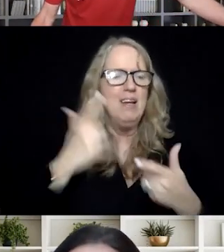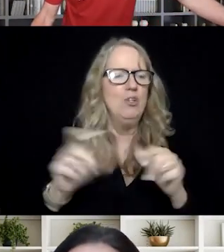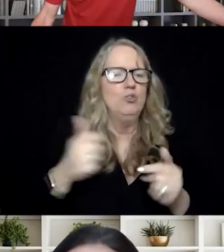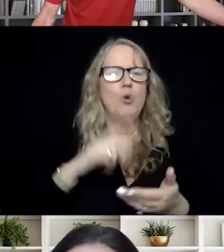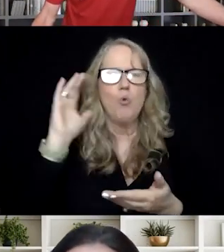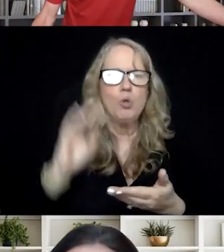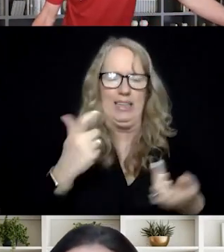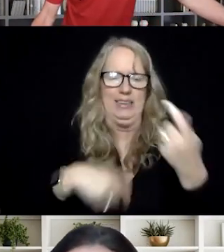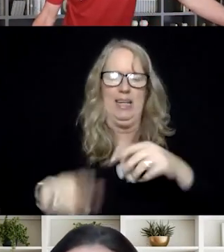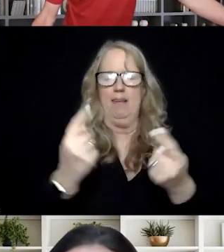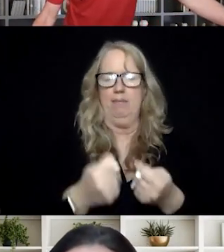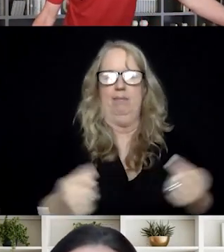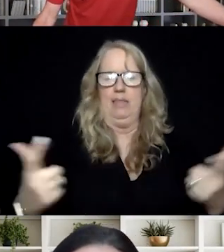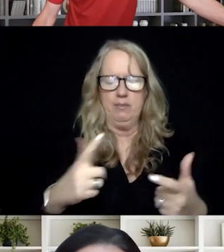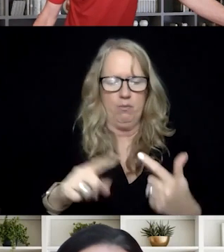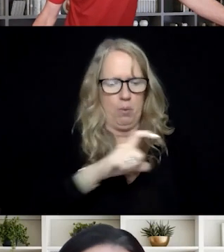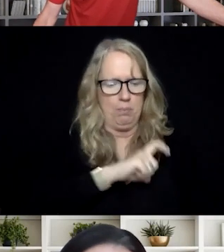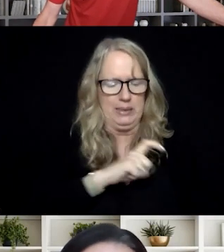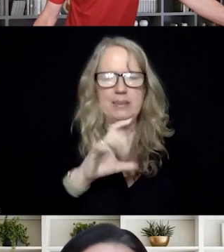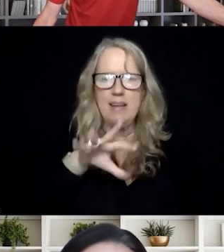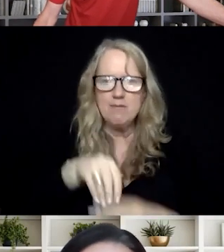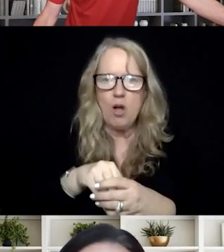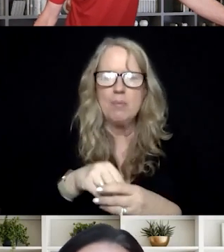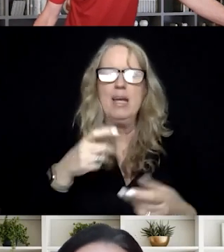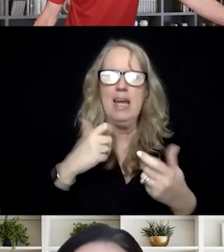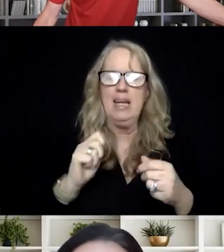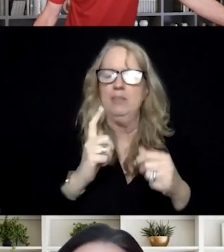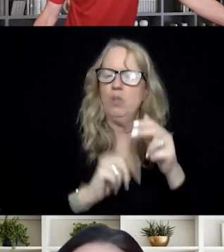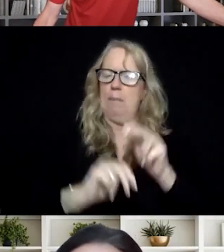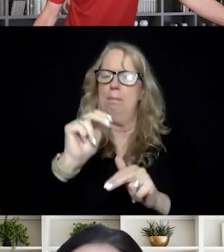ELIMINATING POLICE INVOLVEMENT, AS WELL AS INFRASTRUCTURE. I WAS